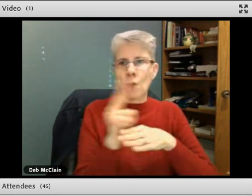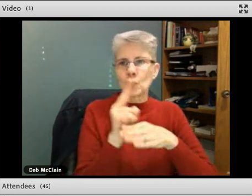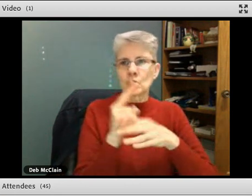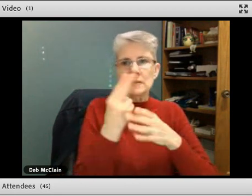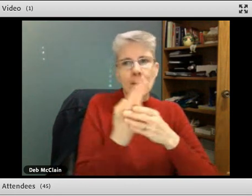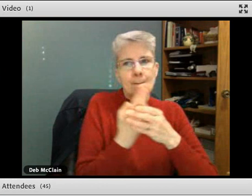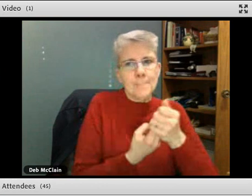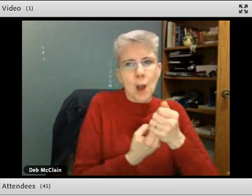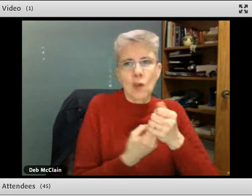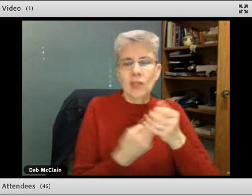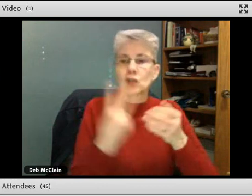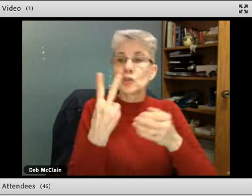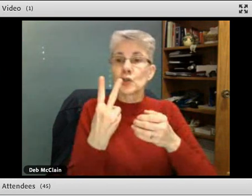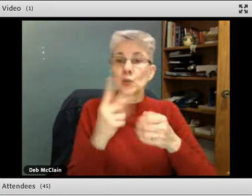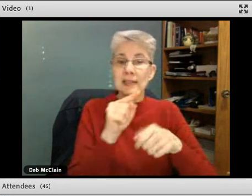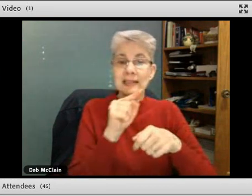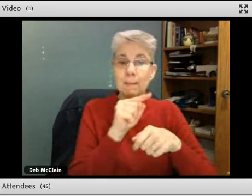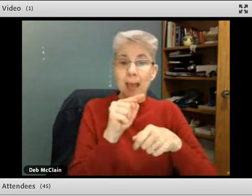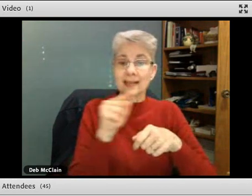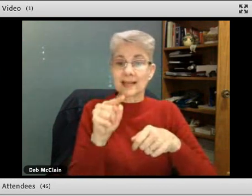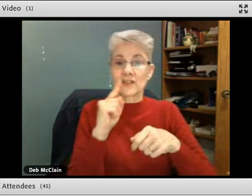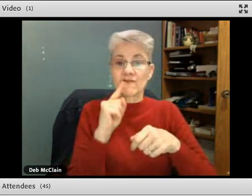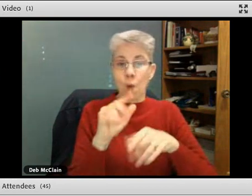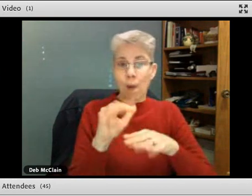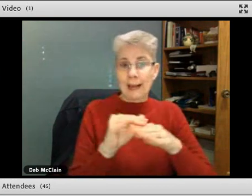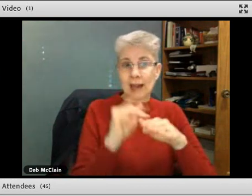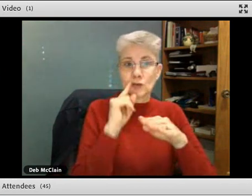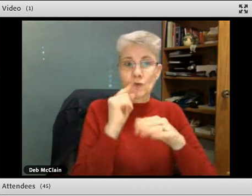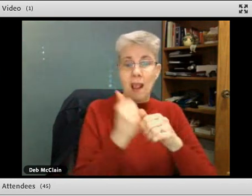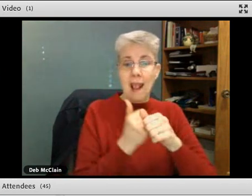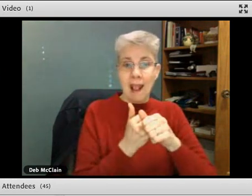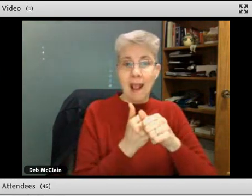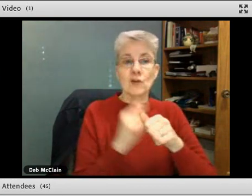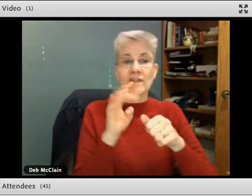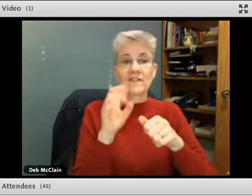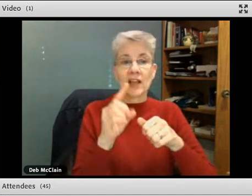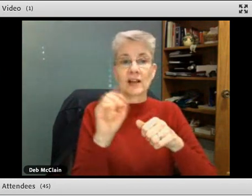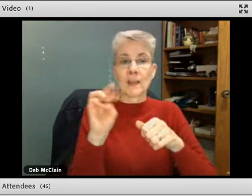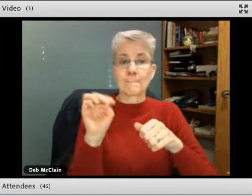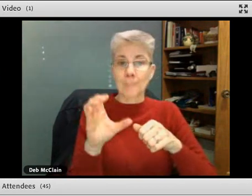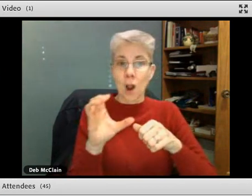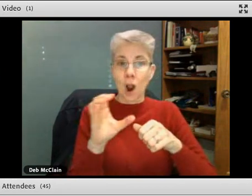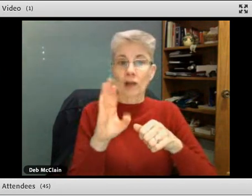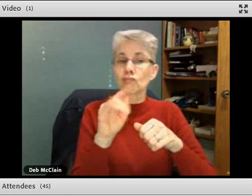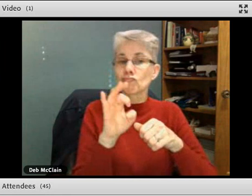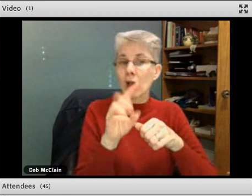for every field in the MARC record. Some fields only use one. Some fields use both.